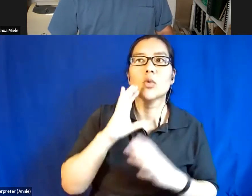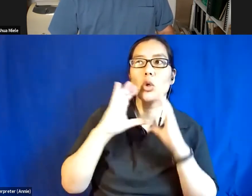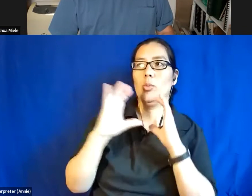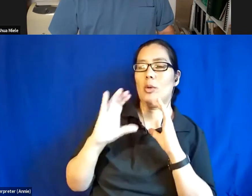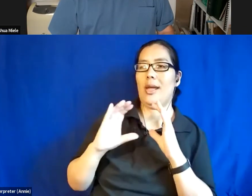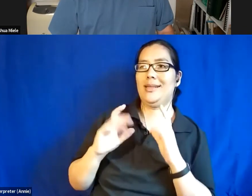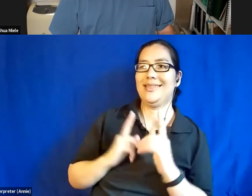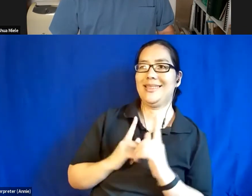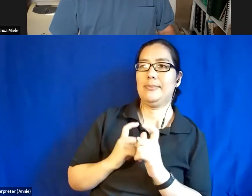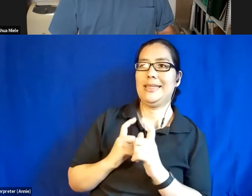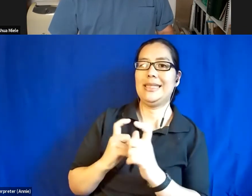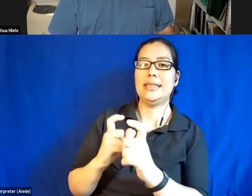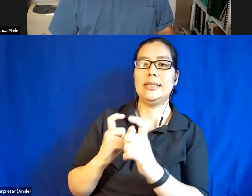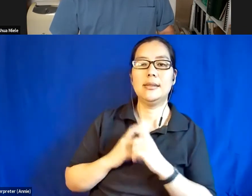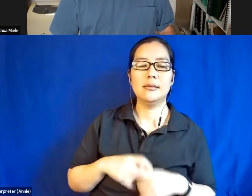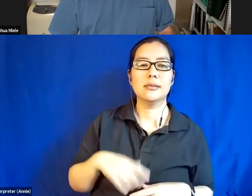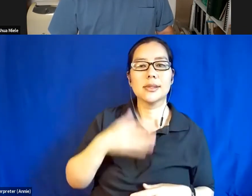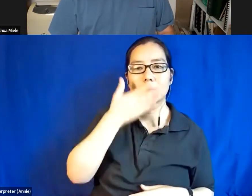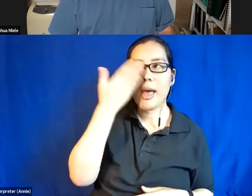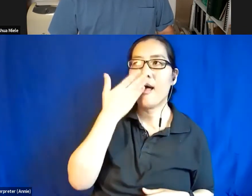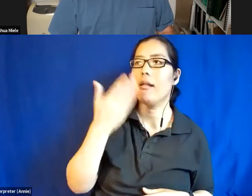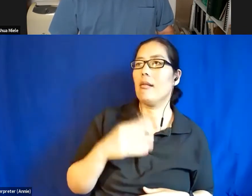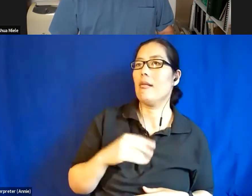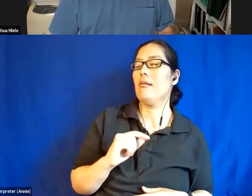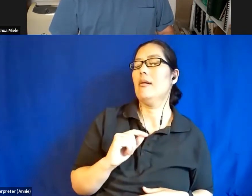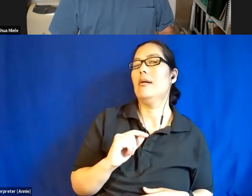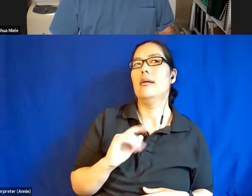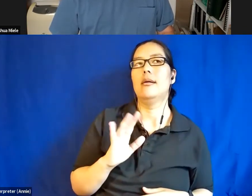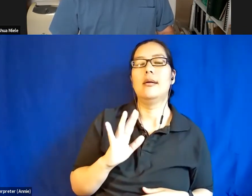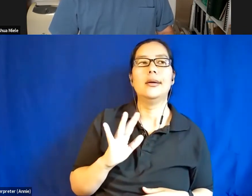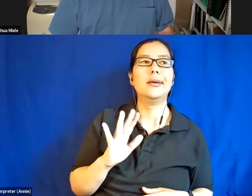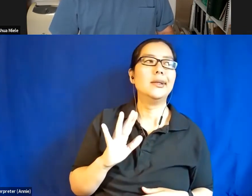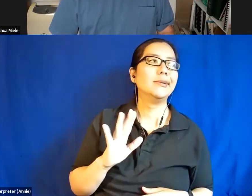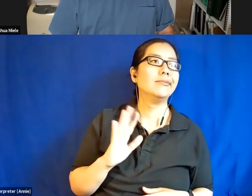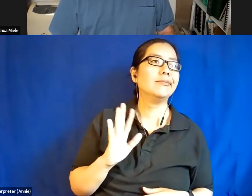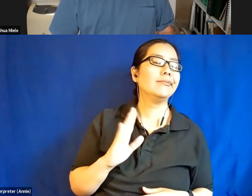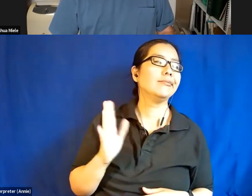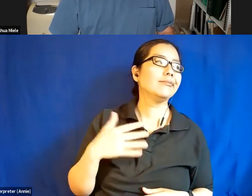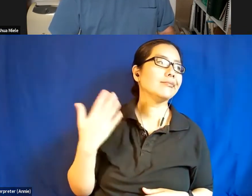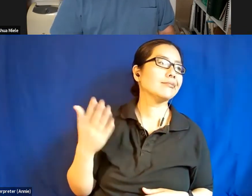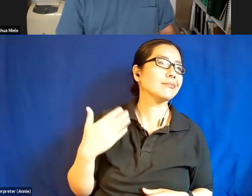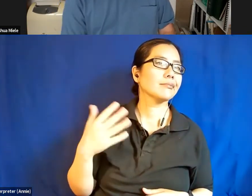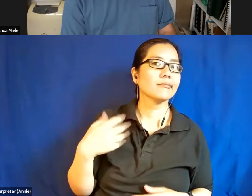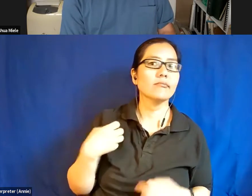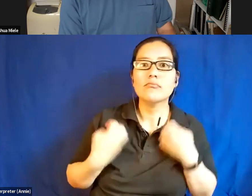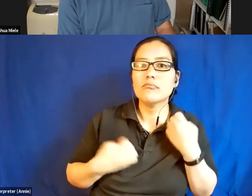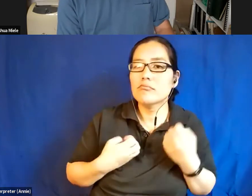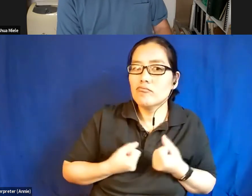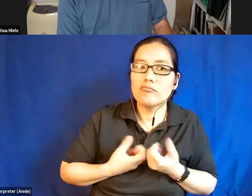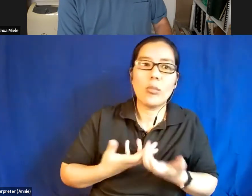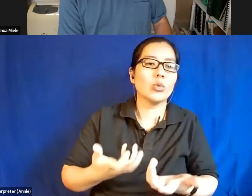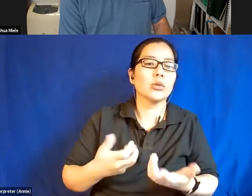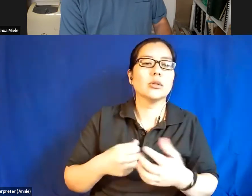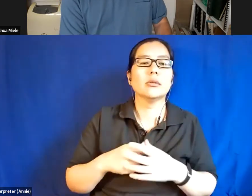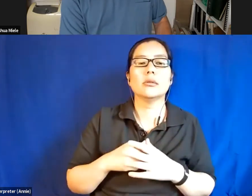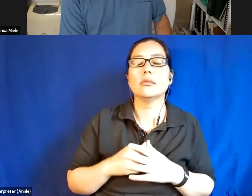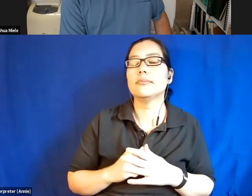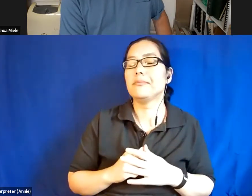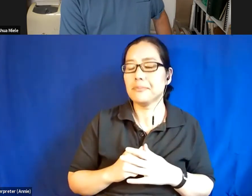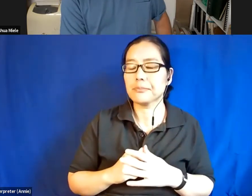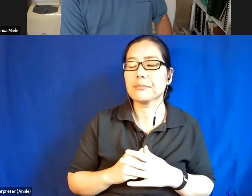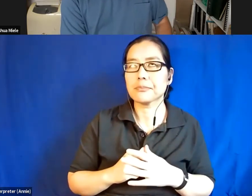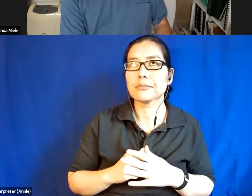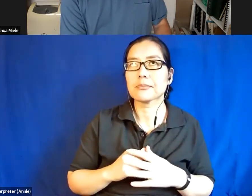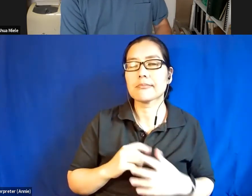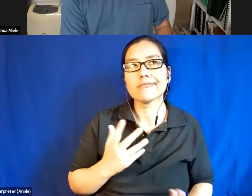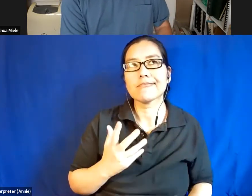and smell and emotion. There's a great deal that